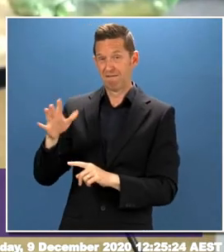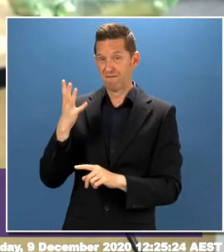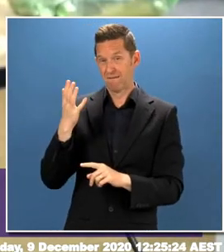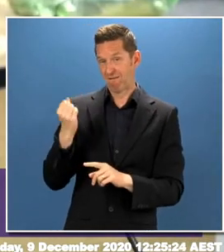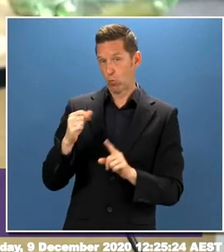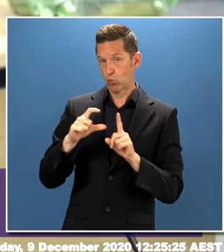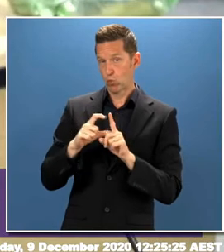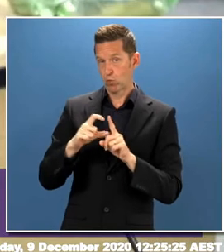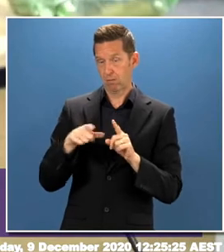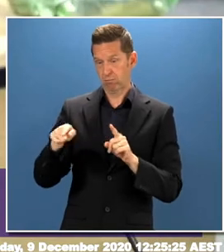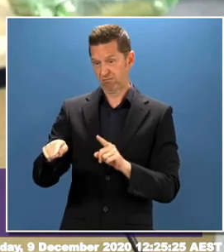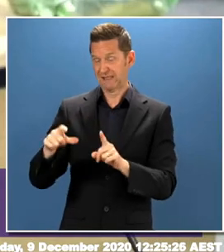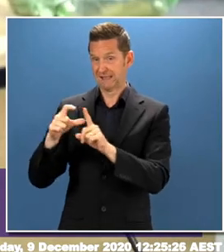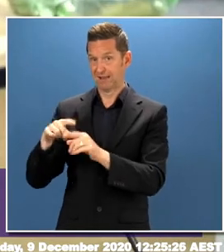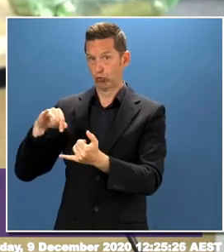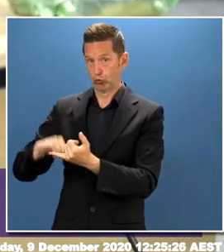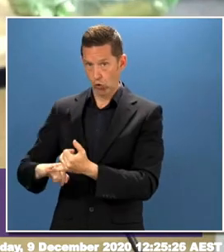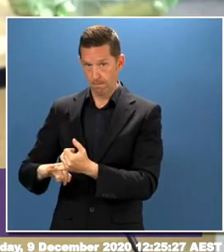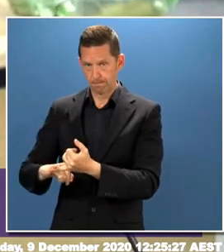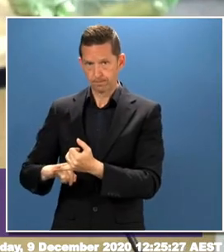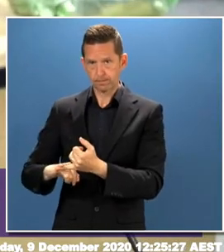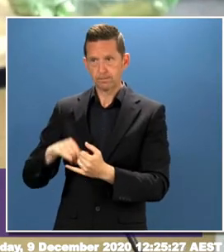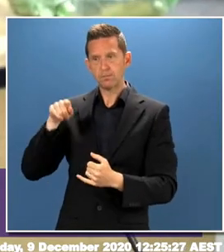And in regards to a number of barriers that you've identified in your